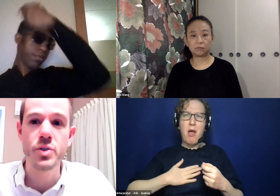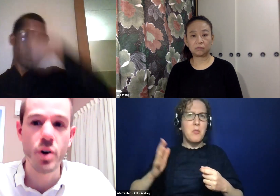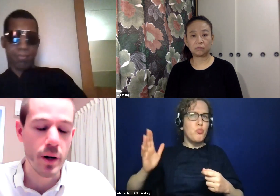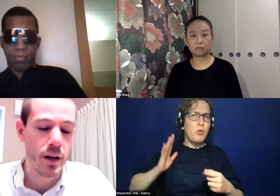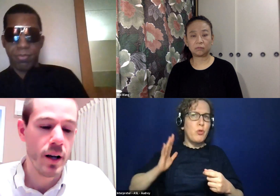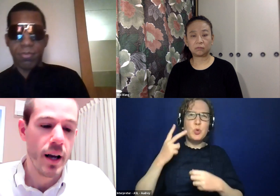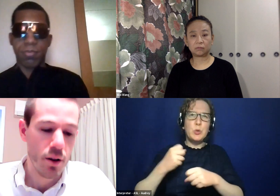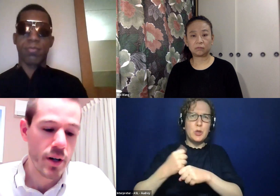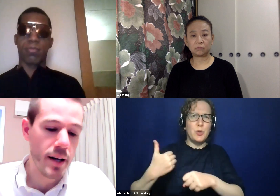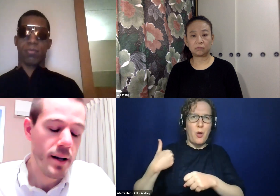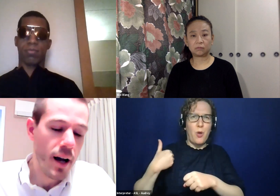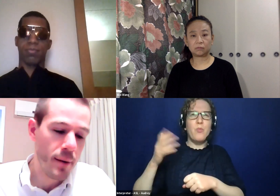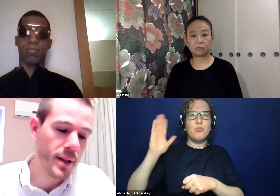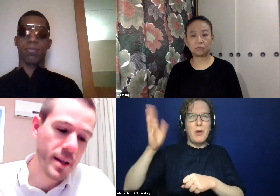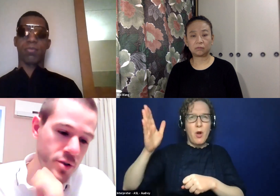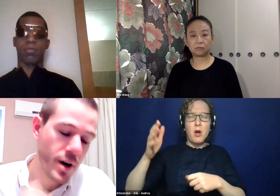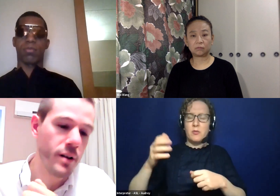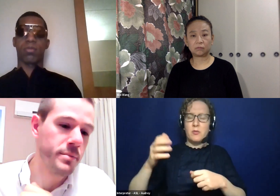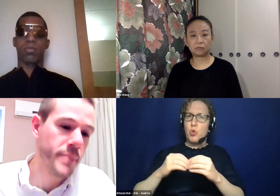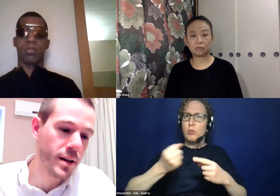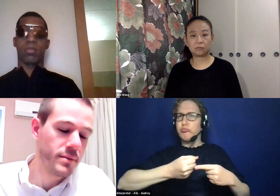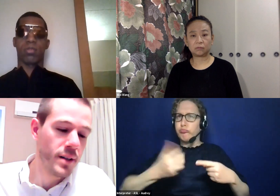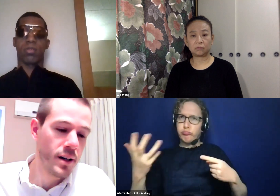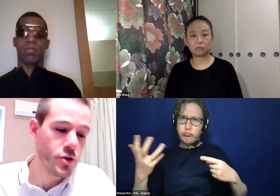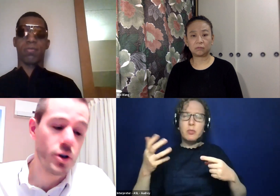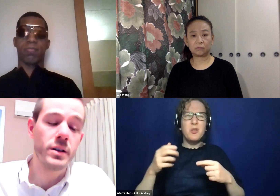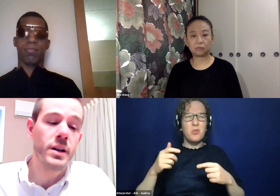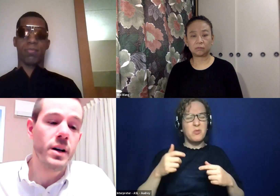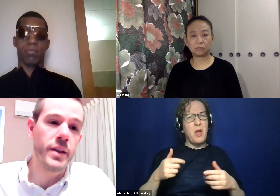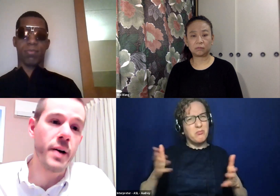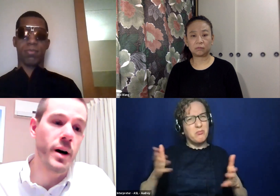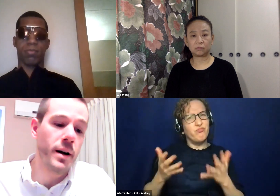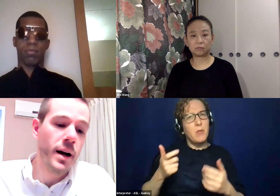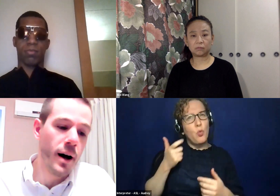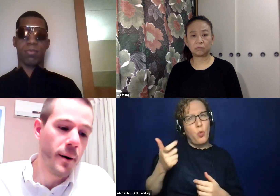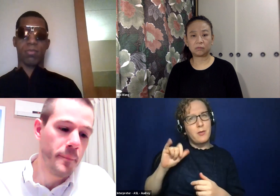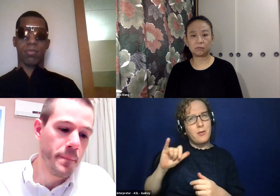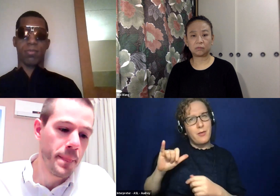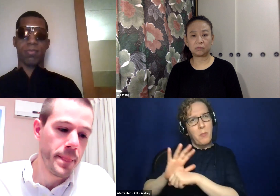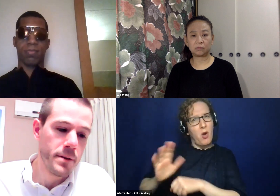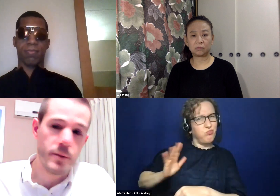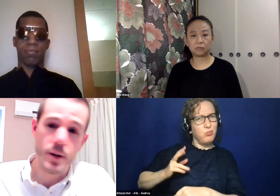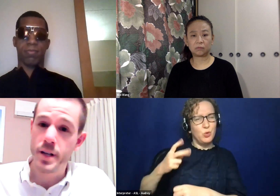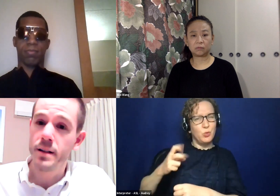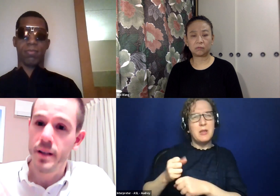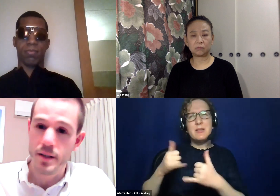that persons should go and look at it but let me try to make it short on that one. The first thing,